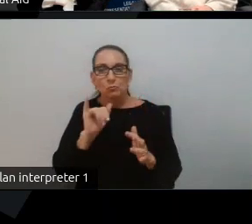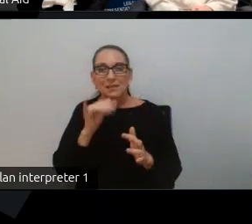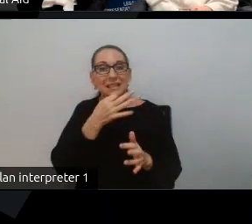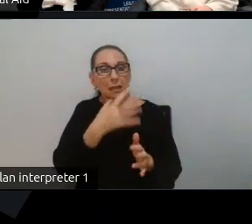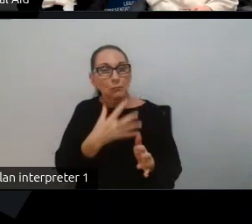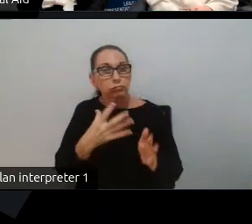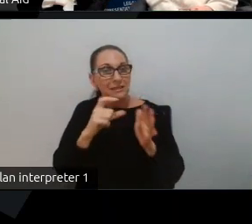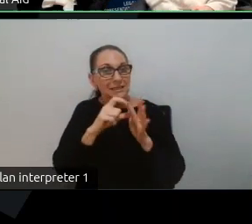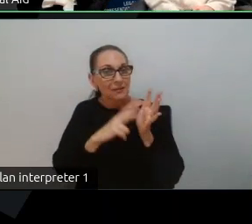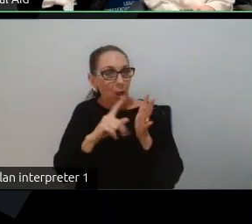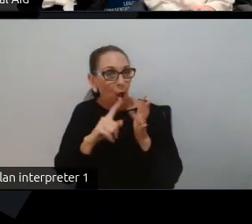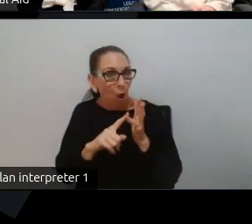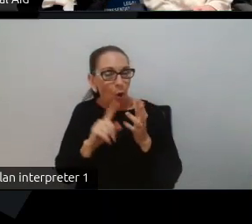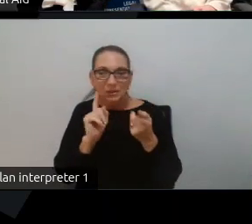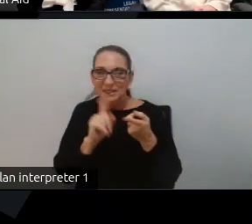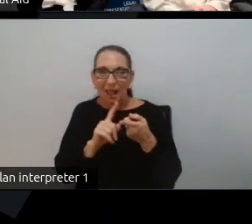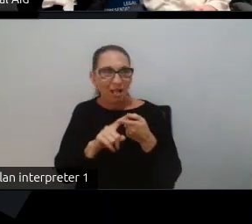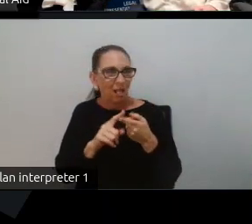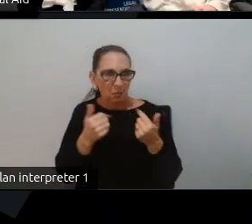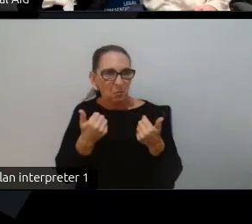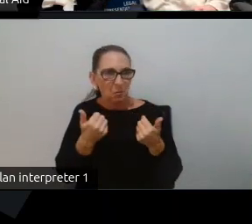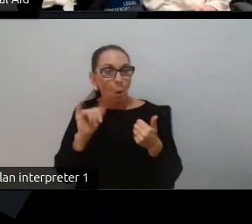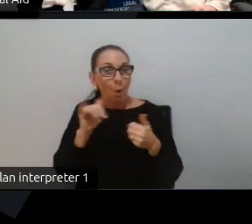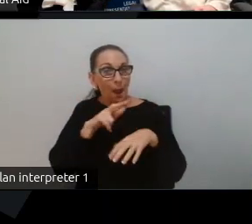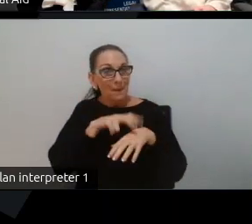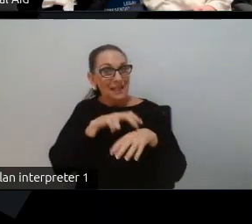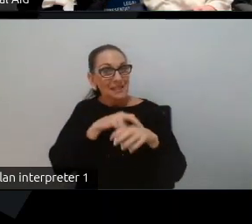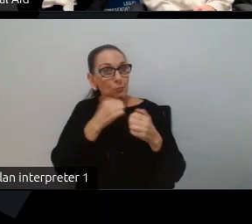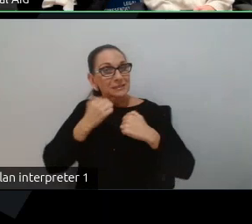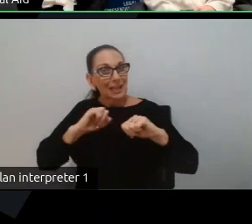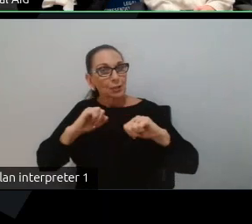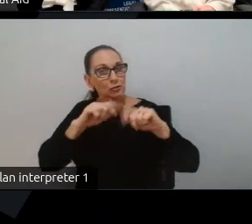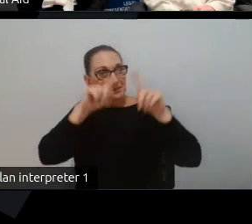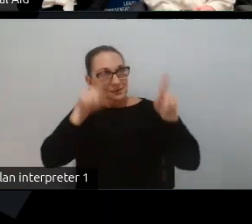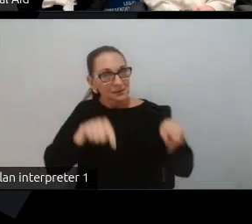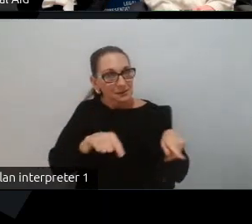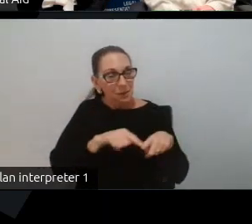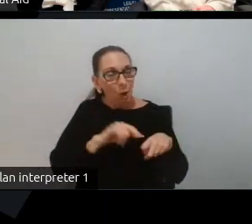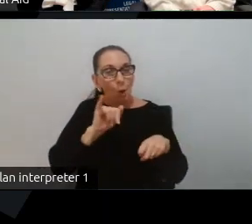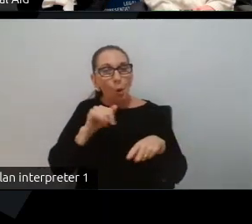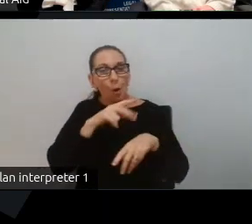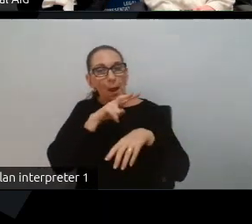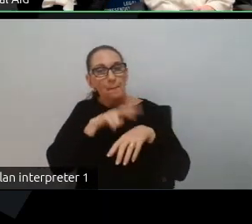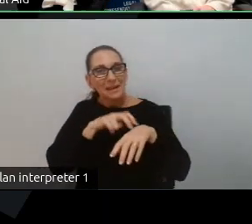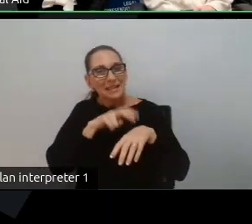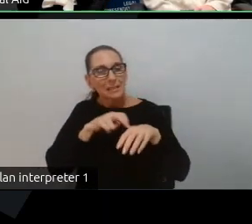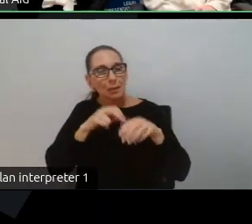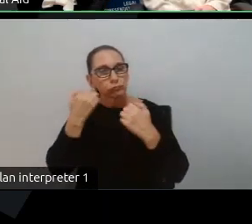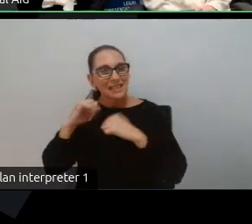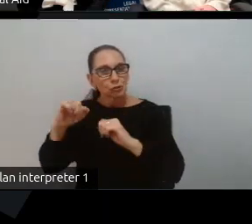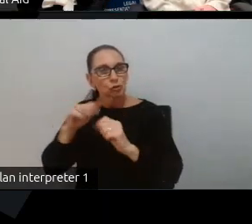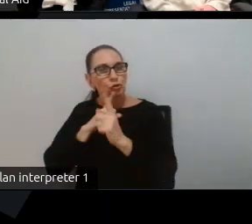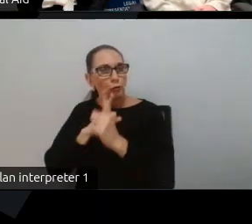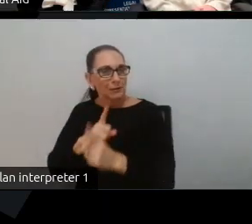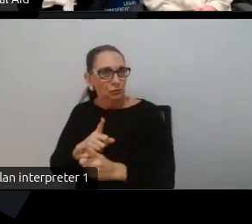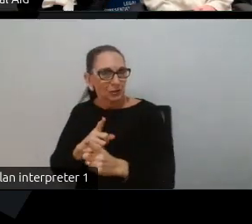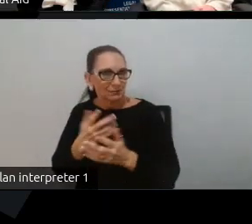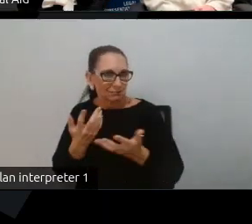order or a police protection notice or a police protection direction. We have an ongoing screening